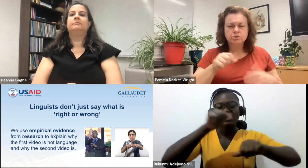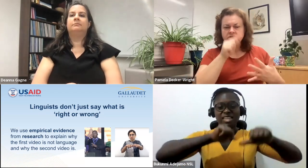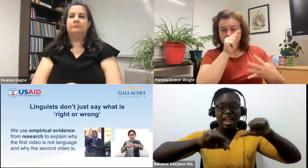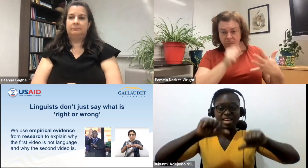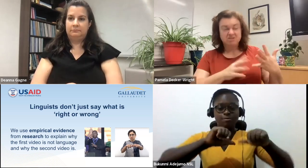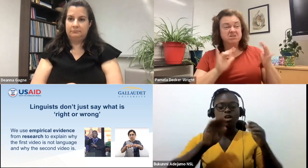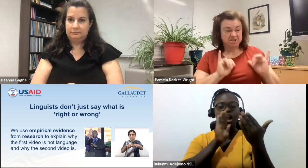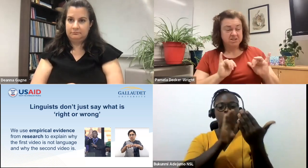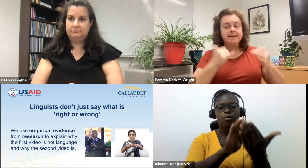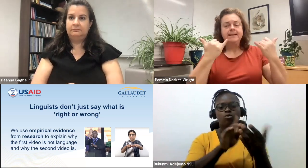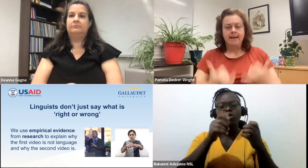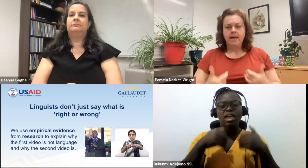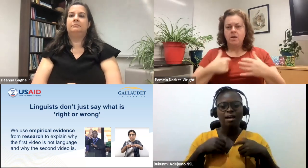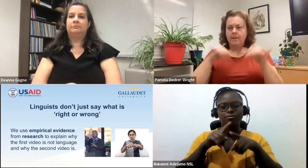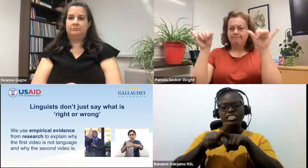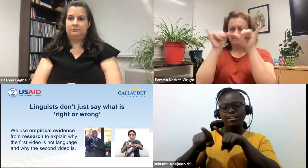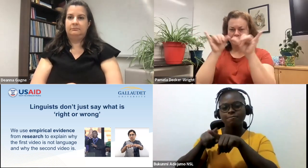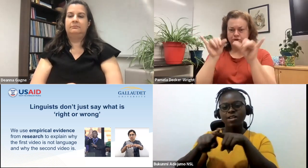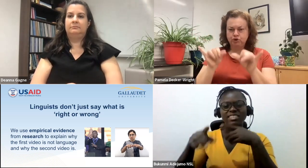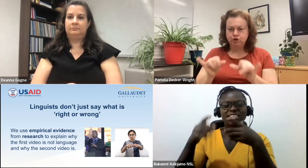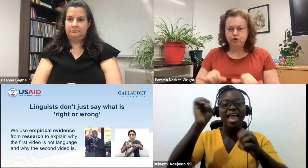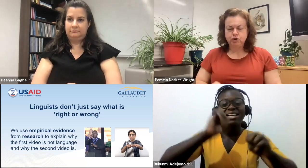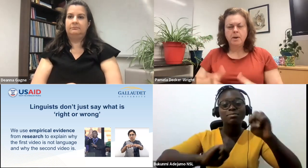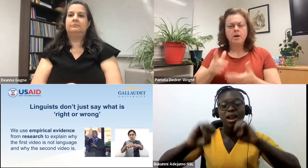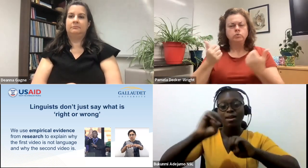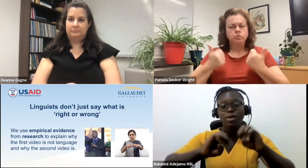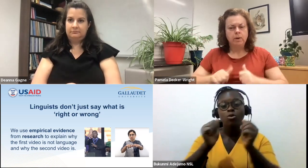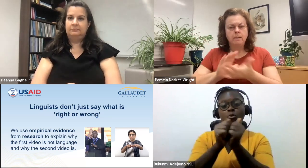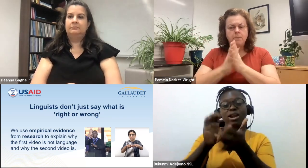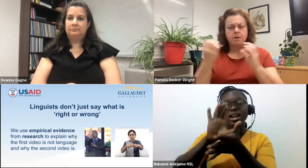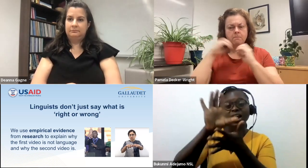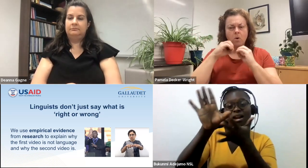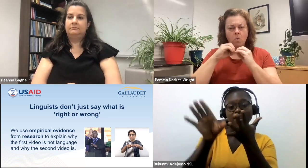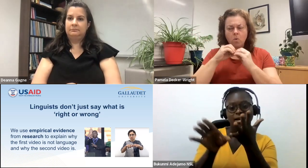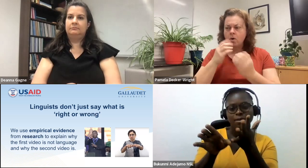There are certain factors that are involved with any type of scientific experiment that we can then measure.